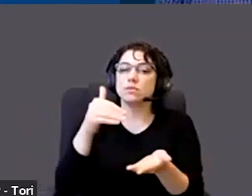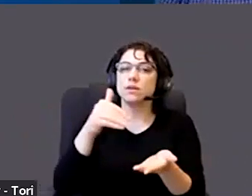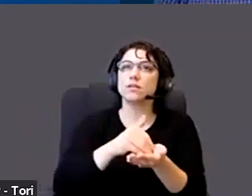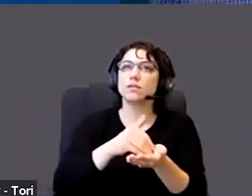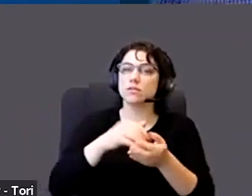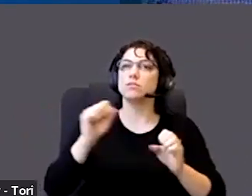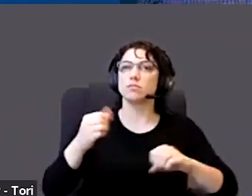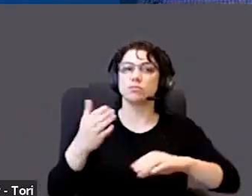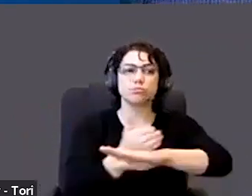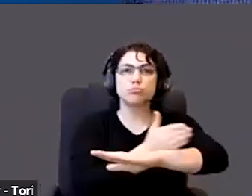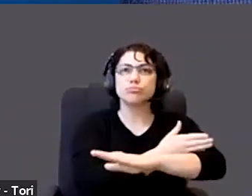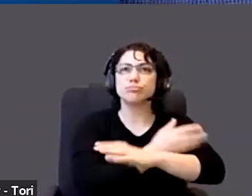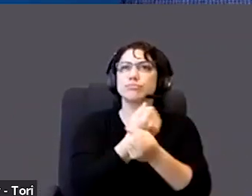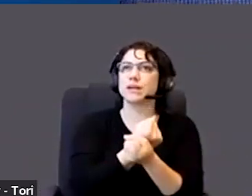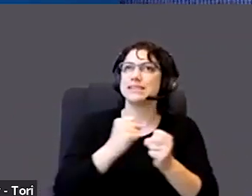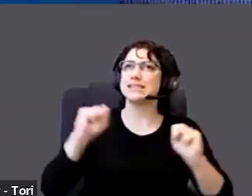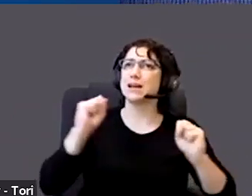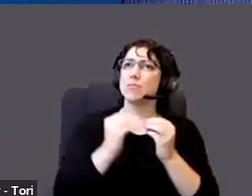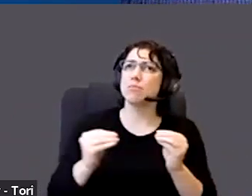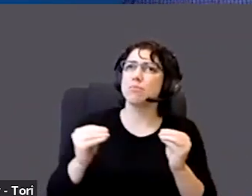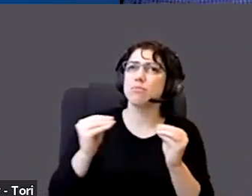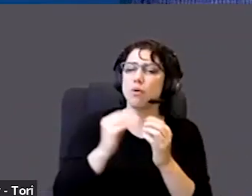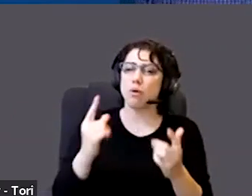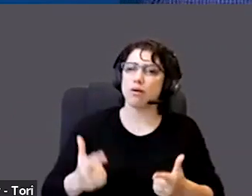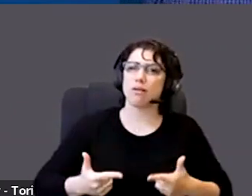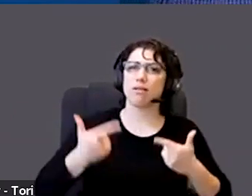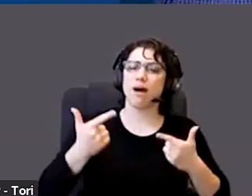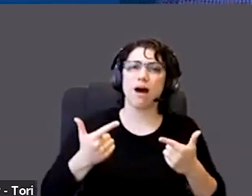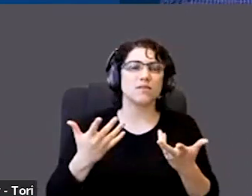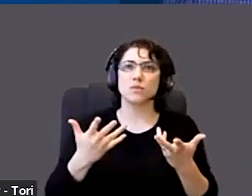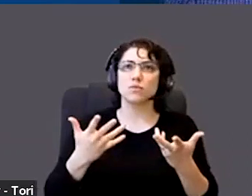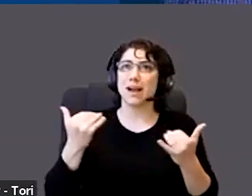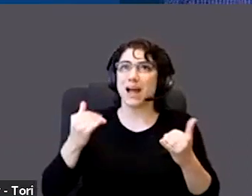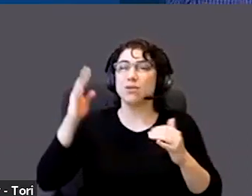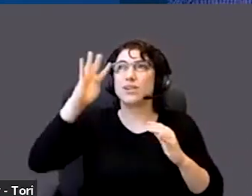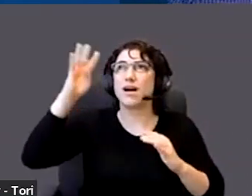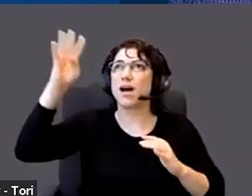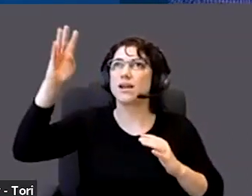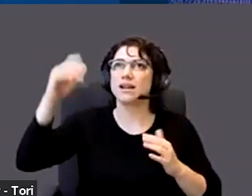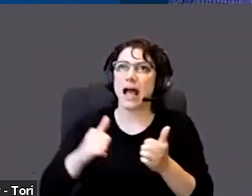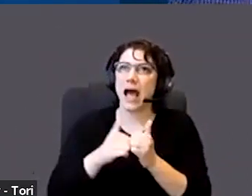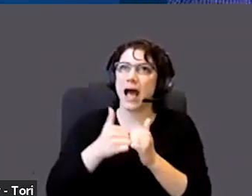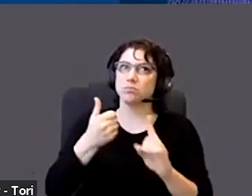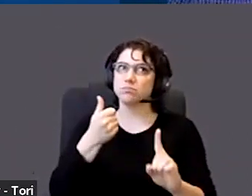and save even more lives, in ways we can only imagine at this time. So I look forward to watching it grow,